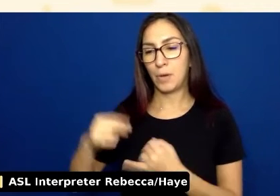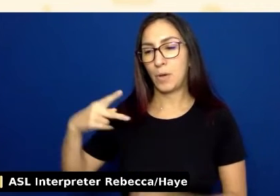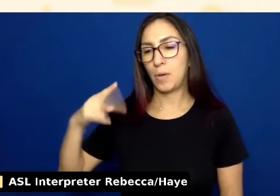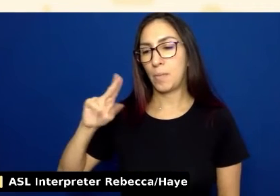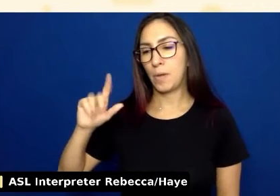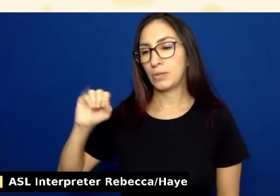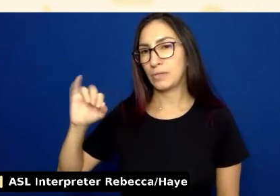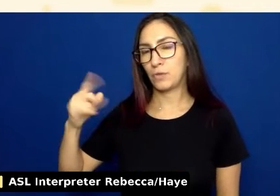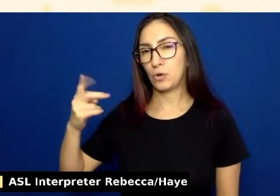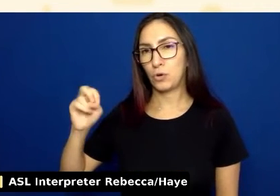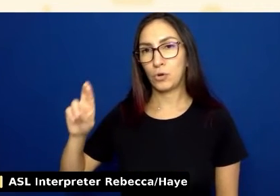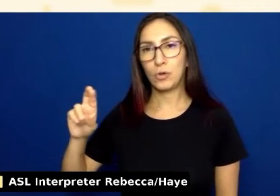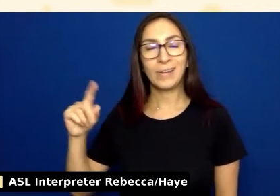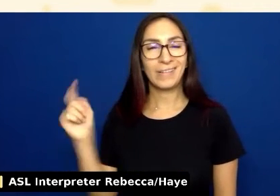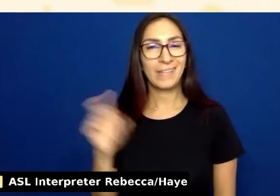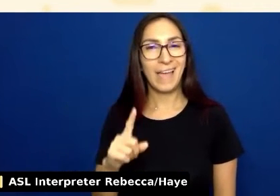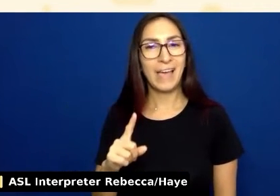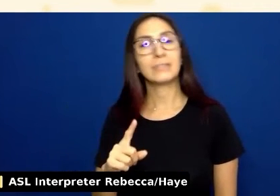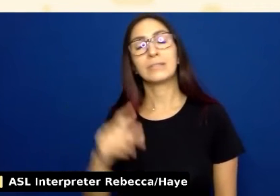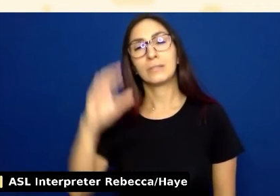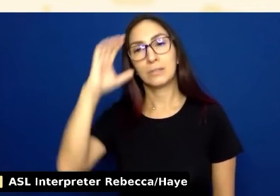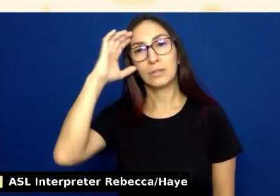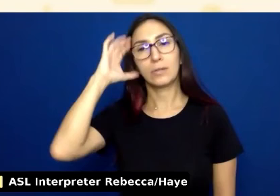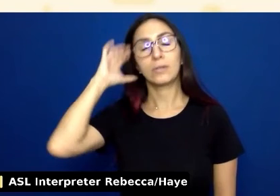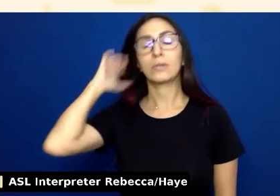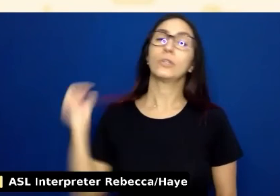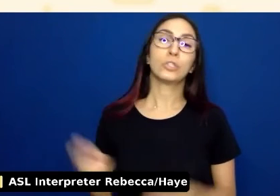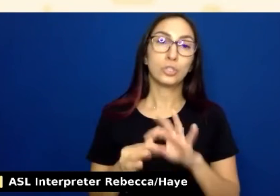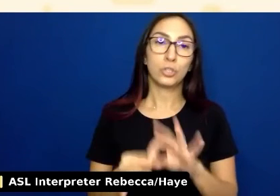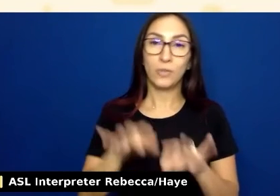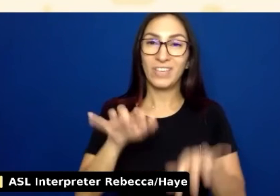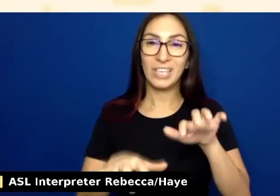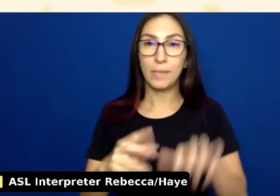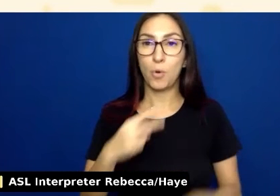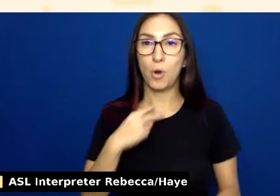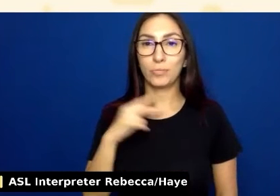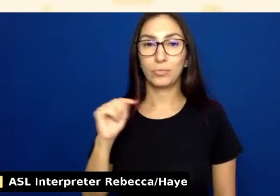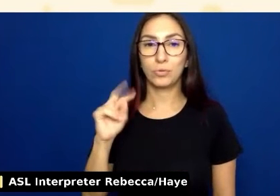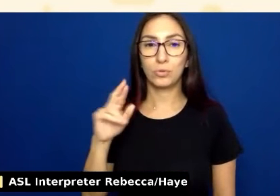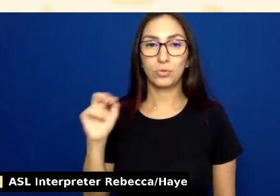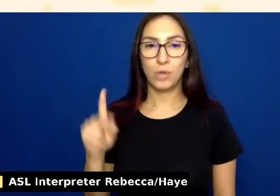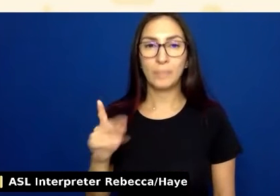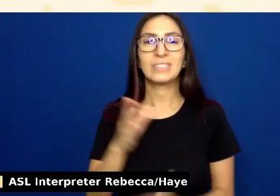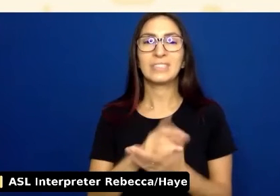So first, they asked, as far as keyboard traps go, there are places where these are acceptable.